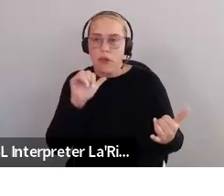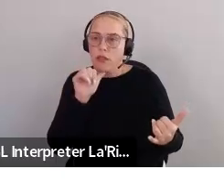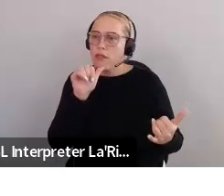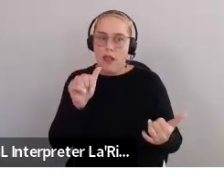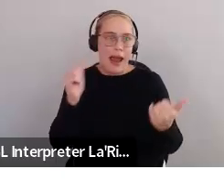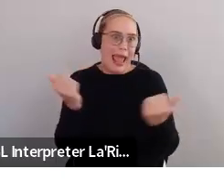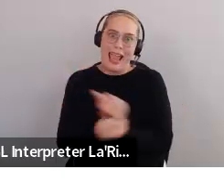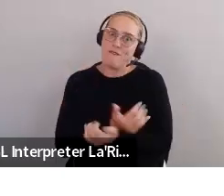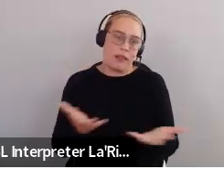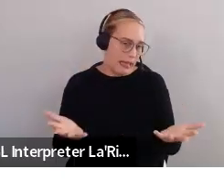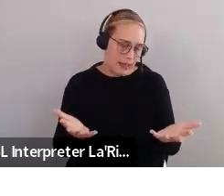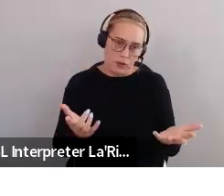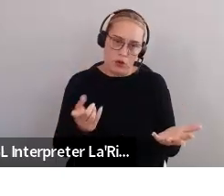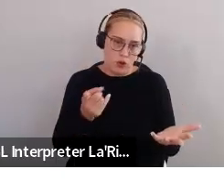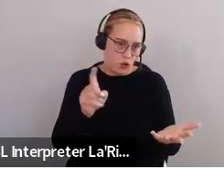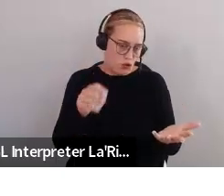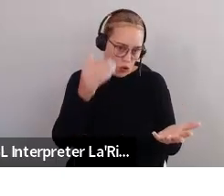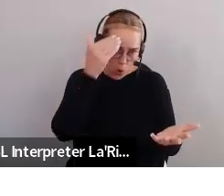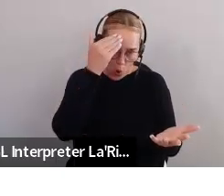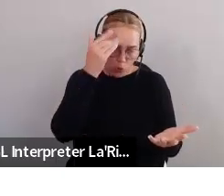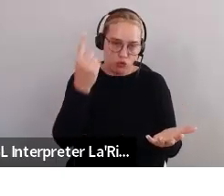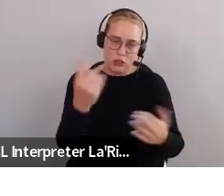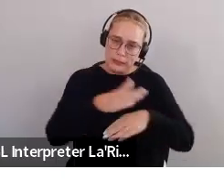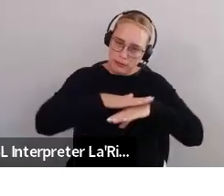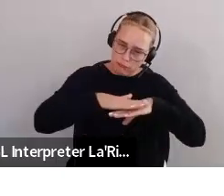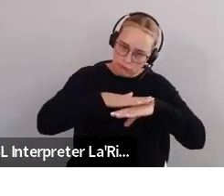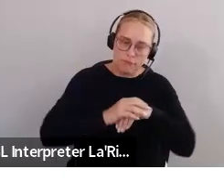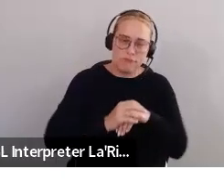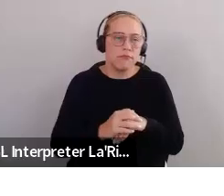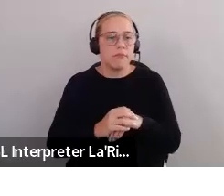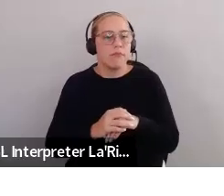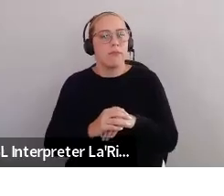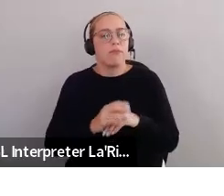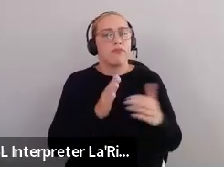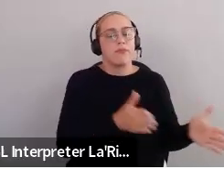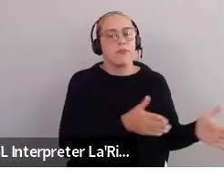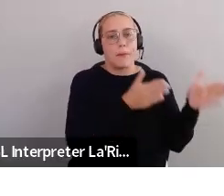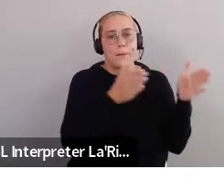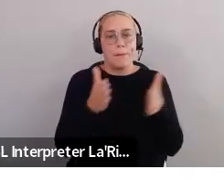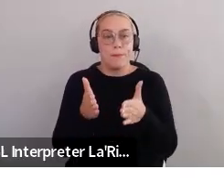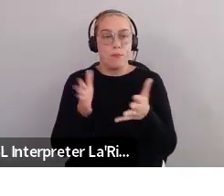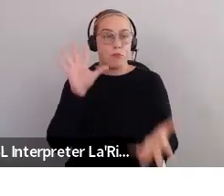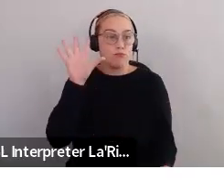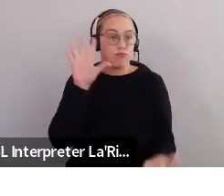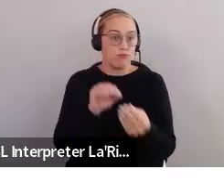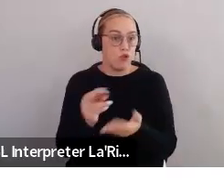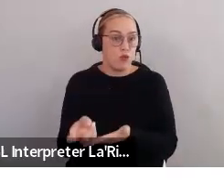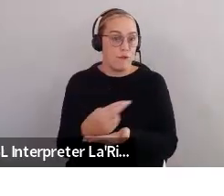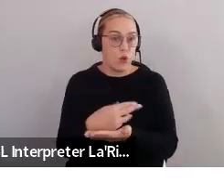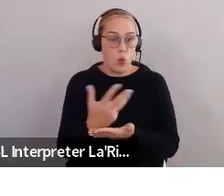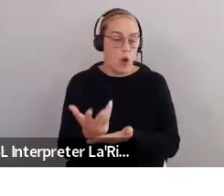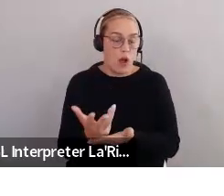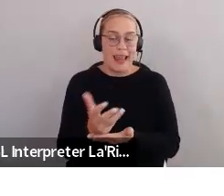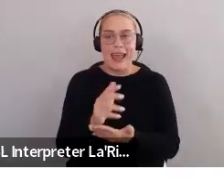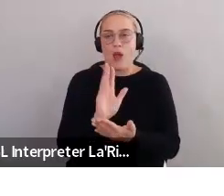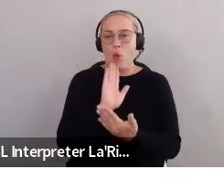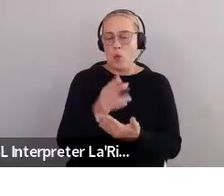diving deep. Please don't think that this is all there is to know about